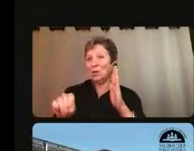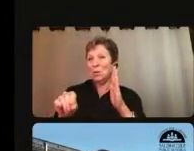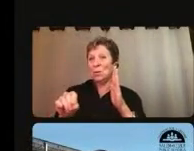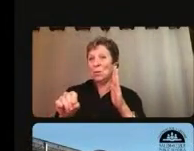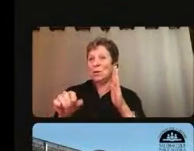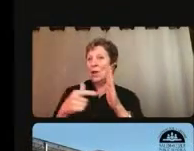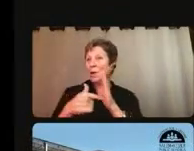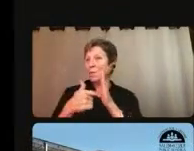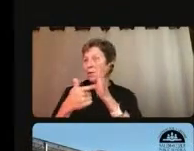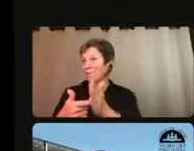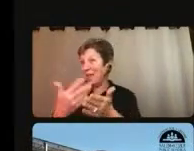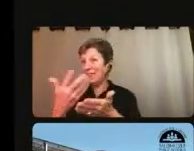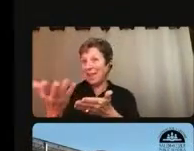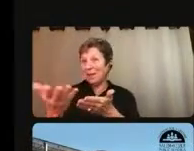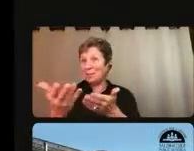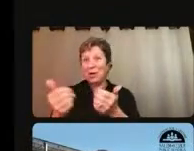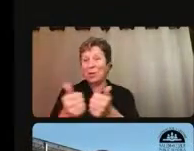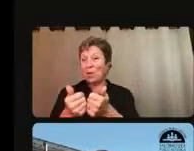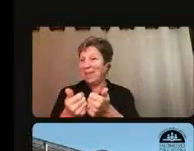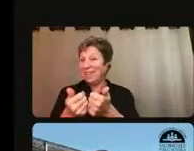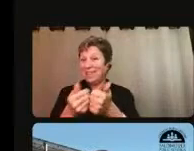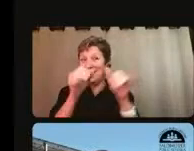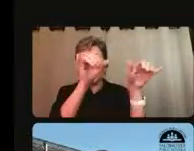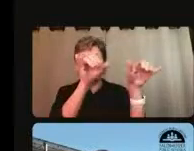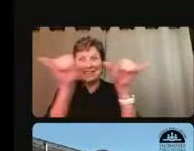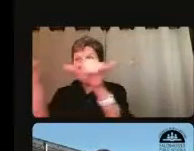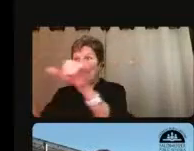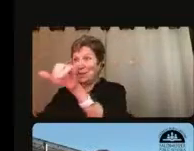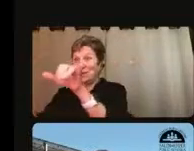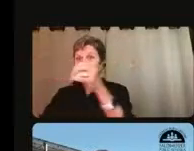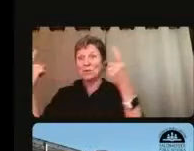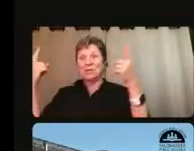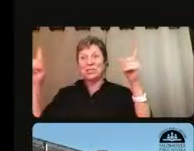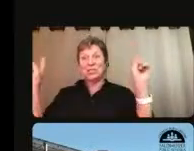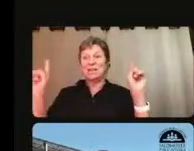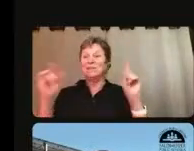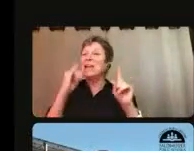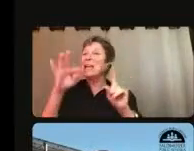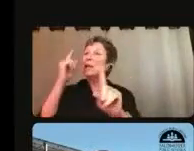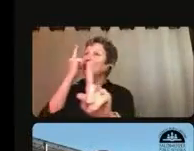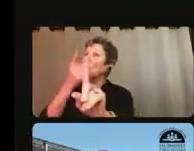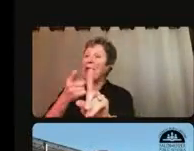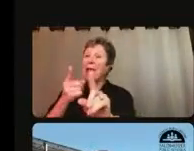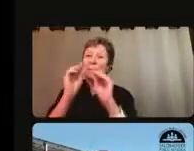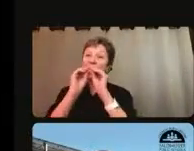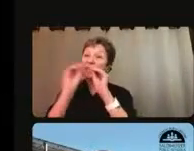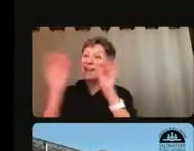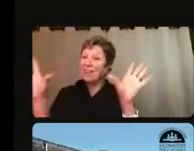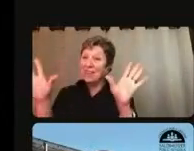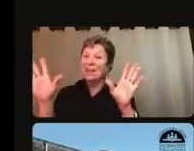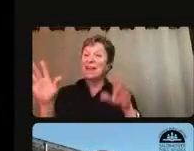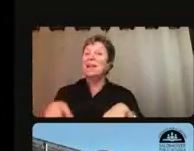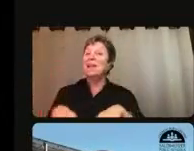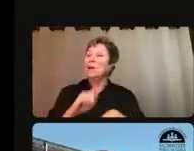WITH THE OPPORTUNITY TO SHOW WHAT THEY CAN DO PROVIDE THEM